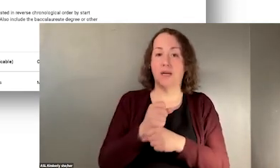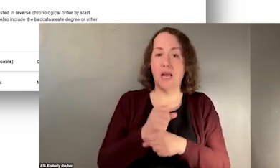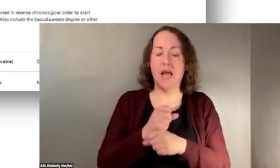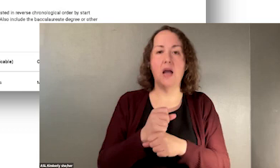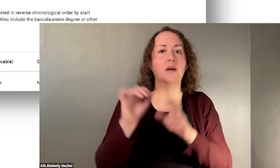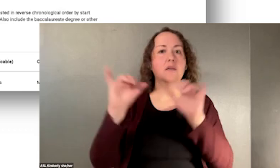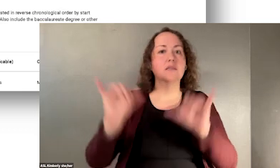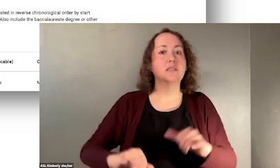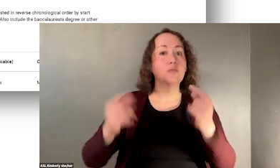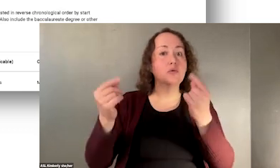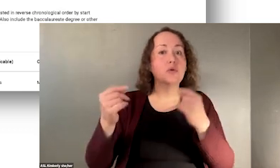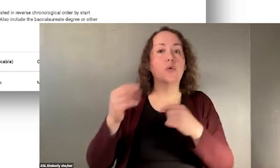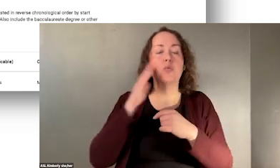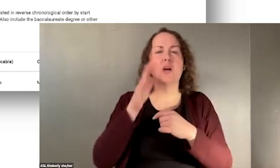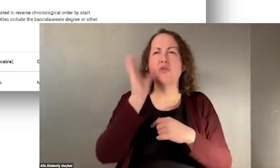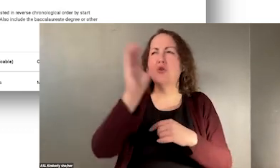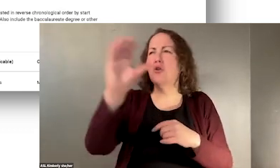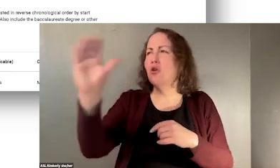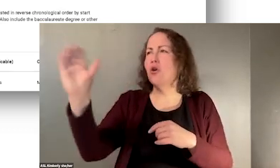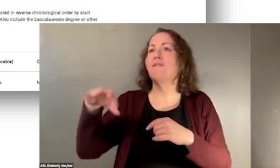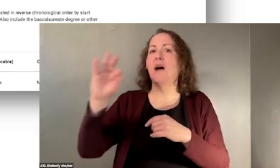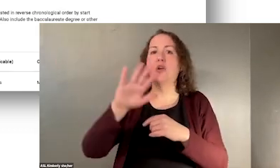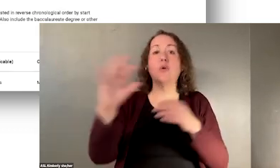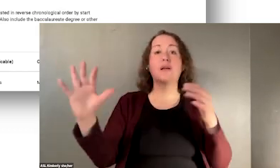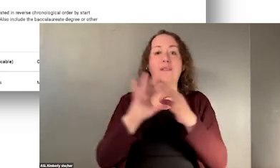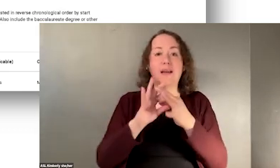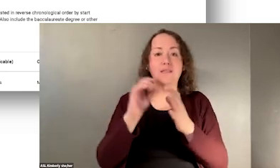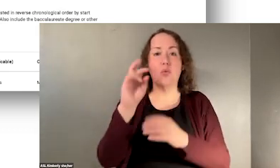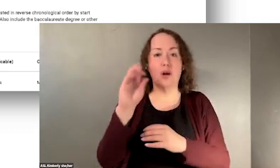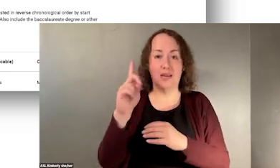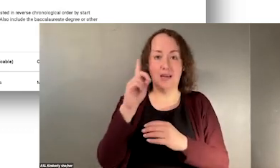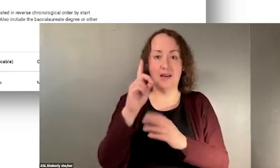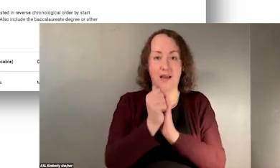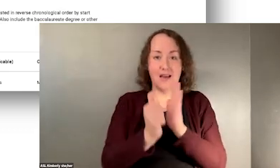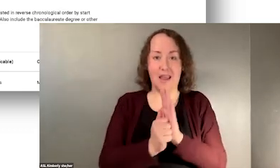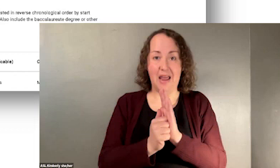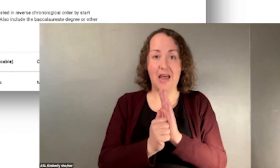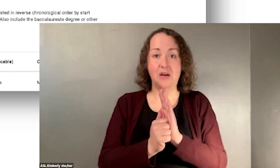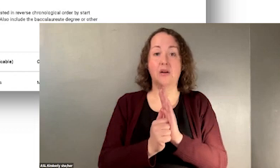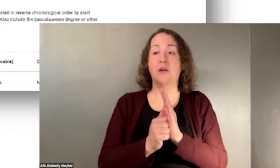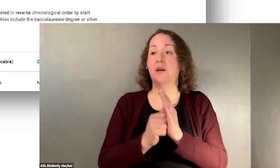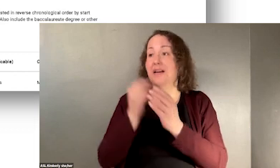it will look at your linked ORCID account. It will pull information that you have from that linked account,